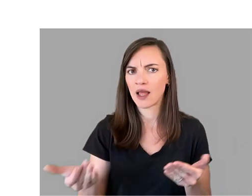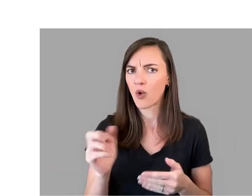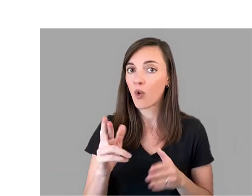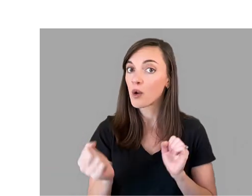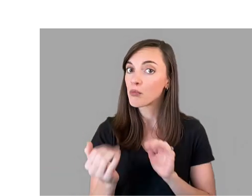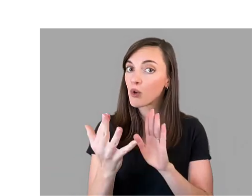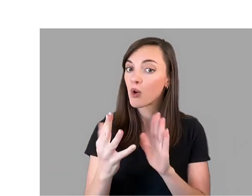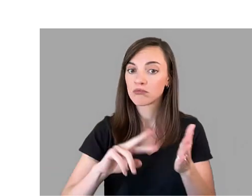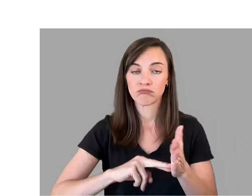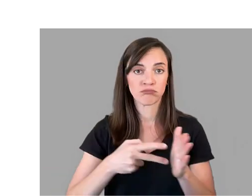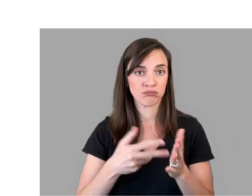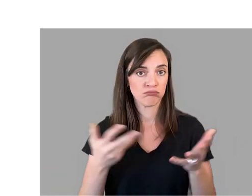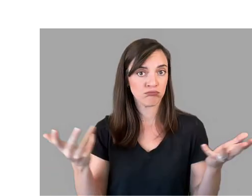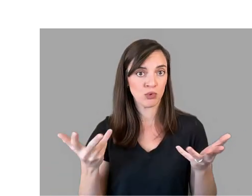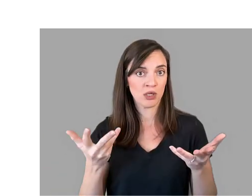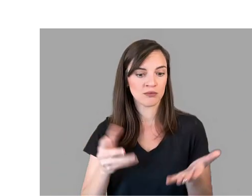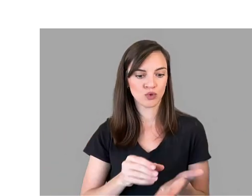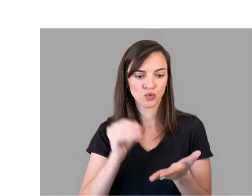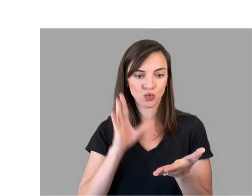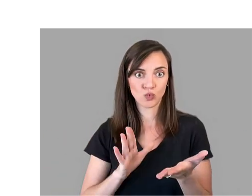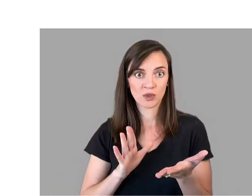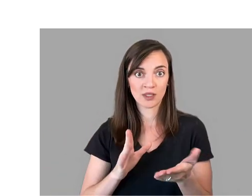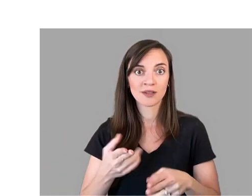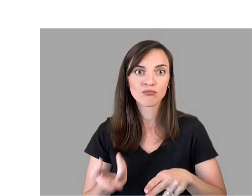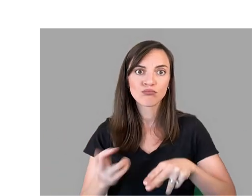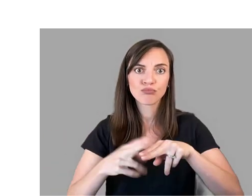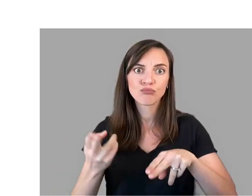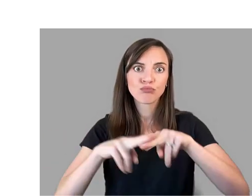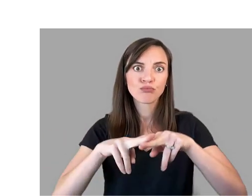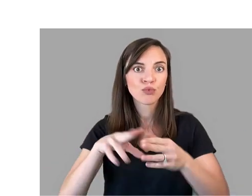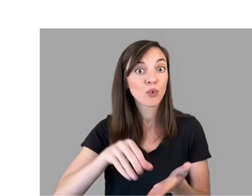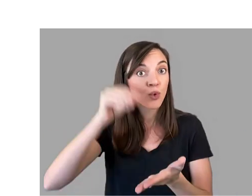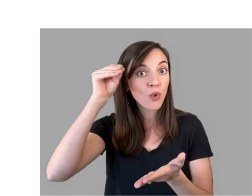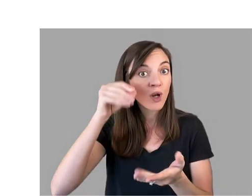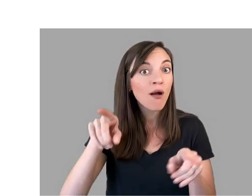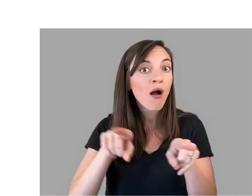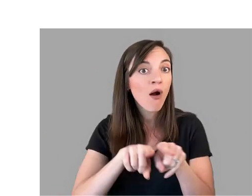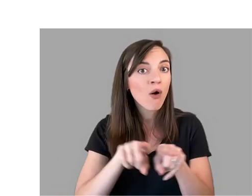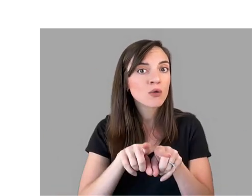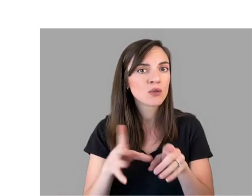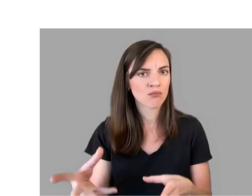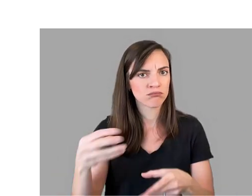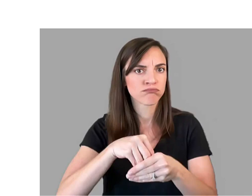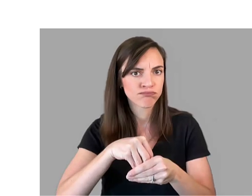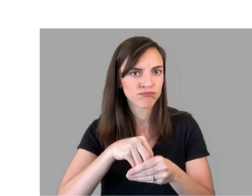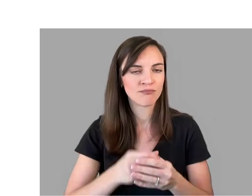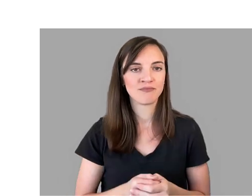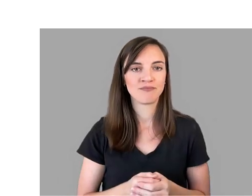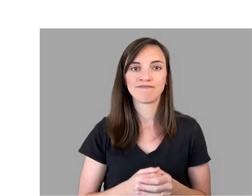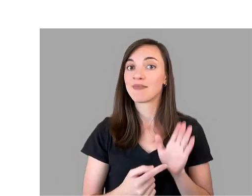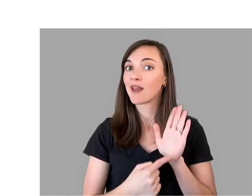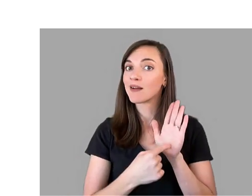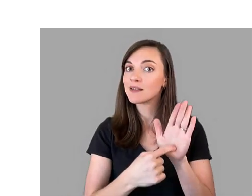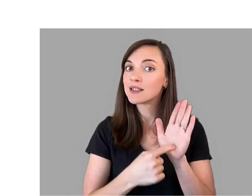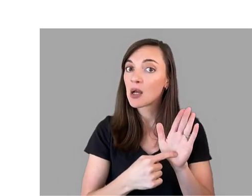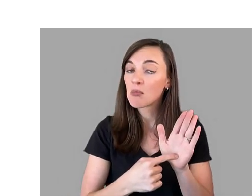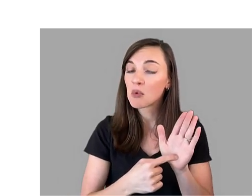to support learning and engagement. Examples include learning-oriented games and software